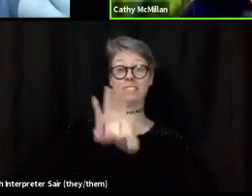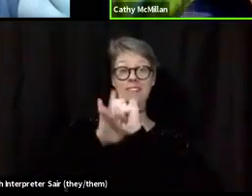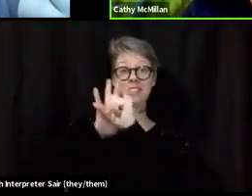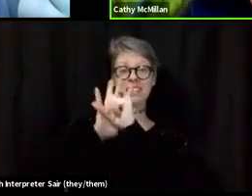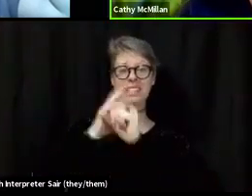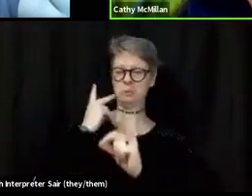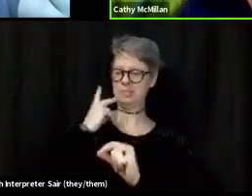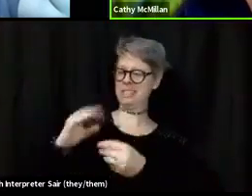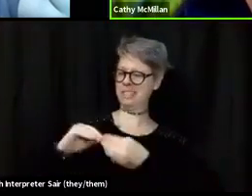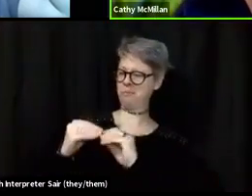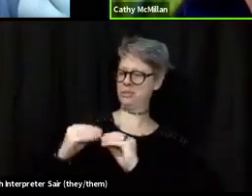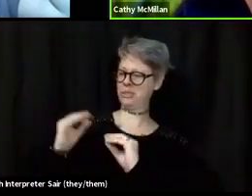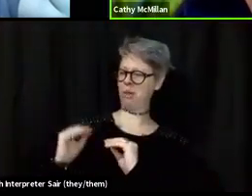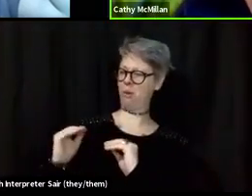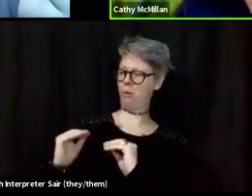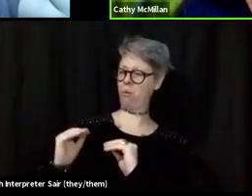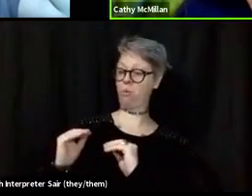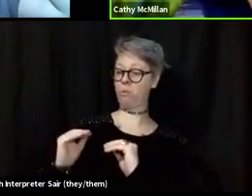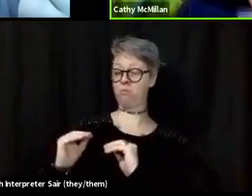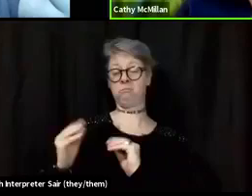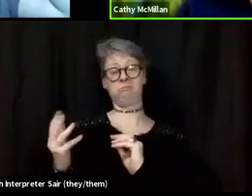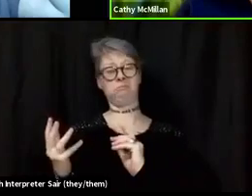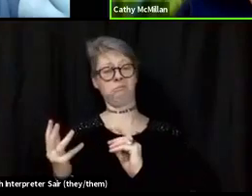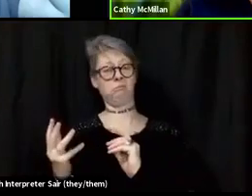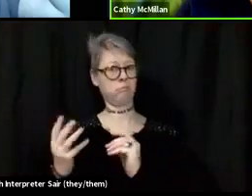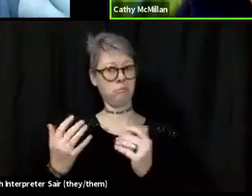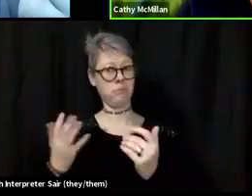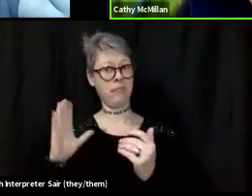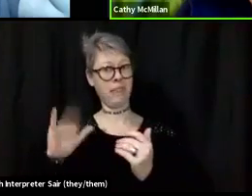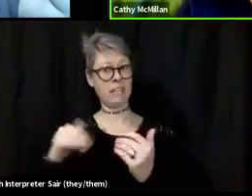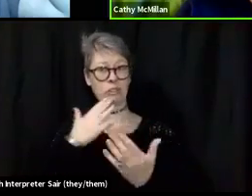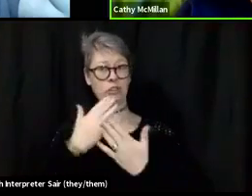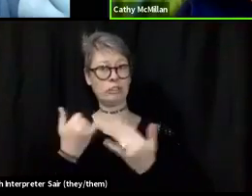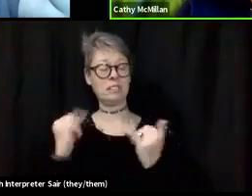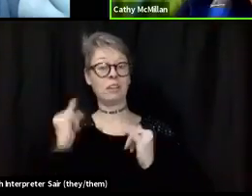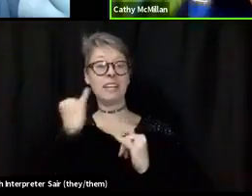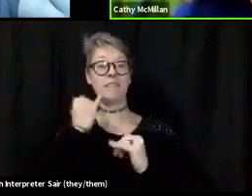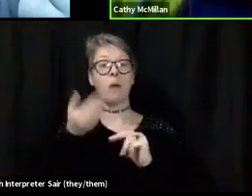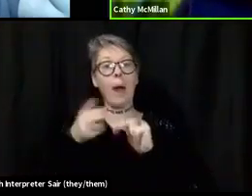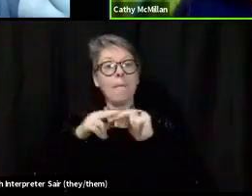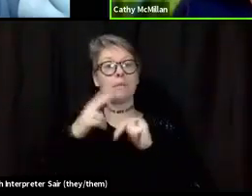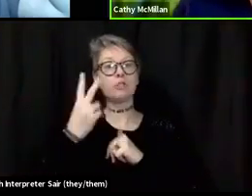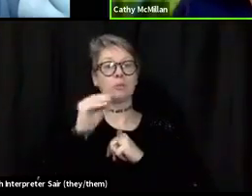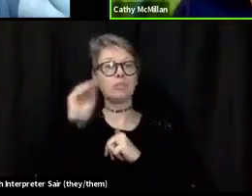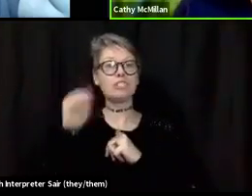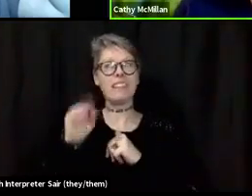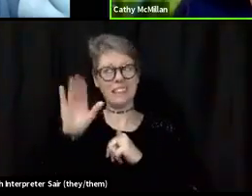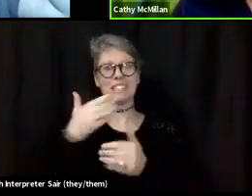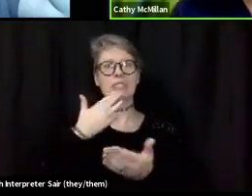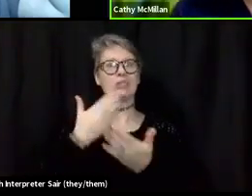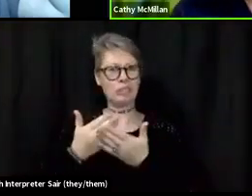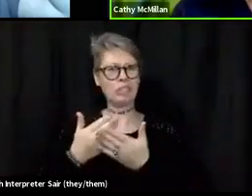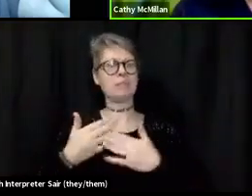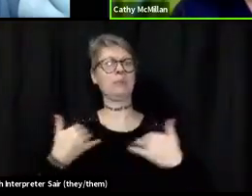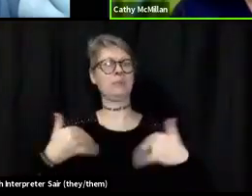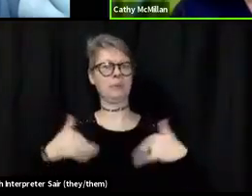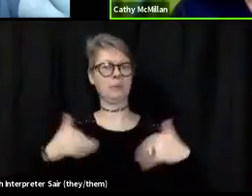guys need to remember as well. when you're when you're advocating so if they go up, 2%, they might still be considerably low. , but they